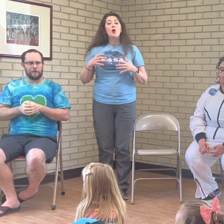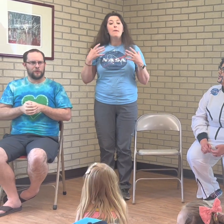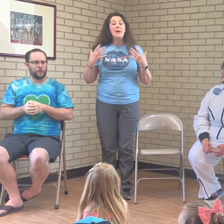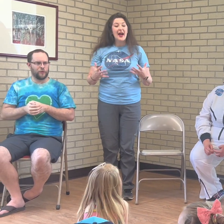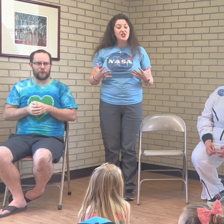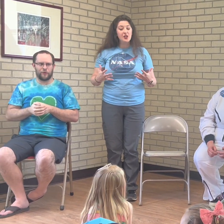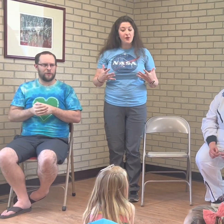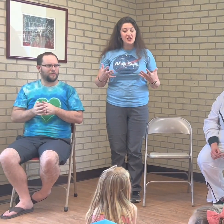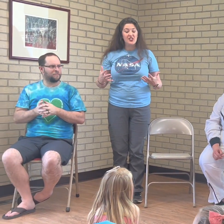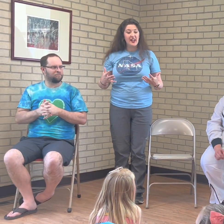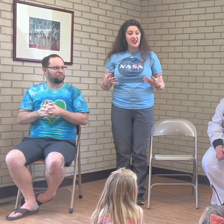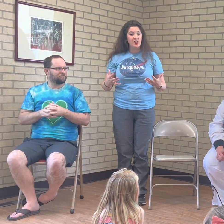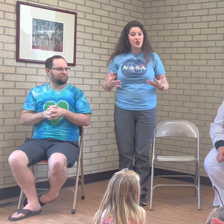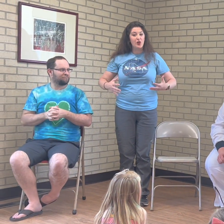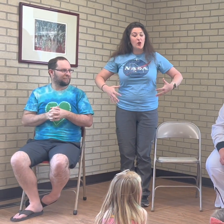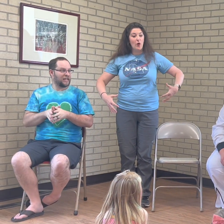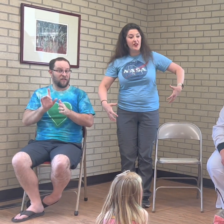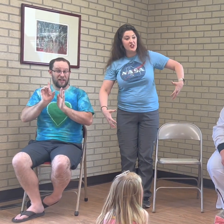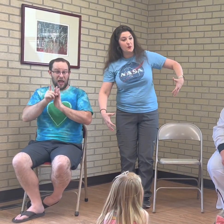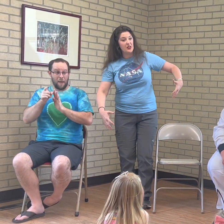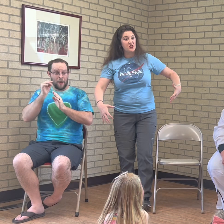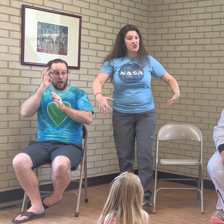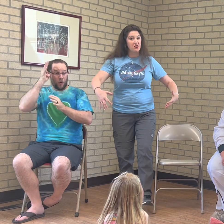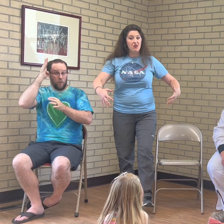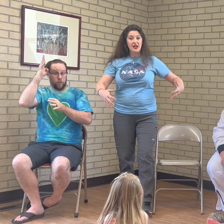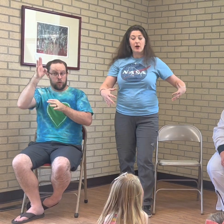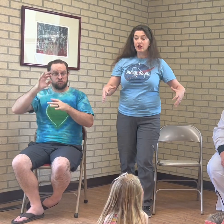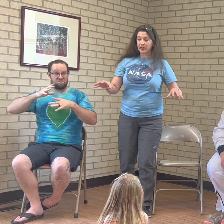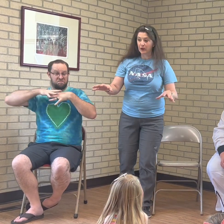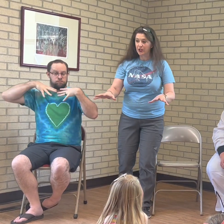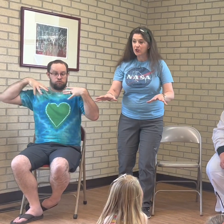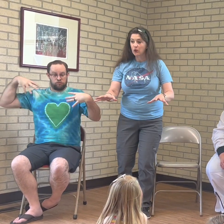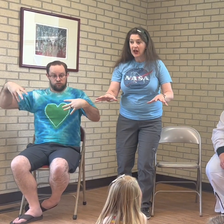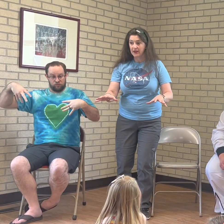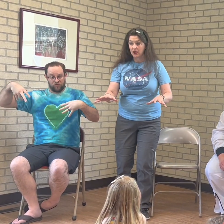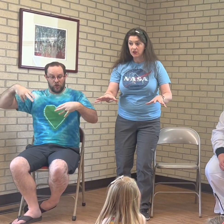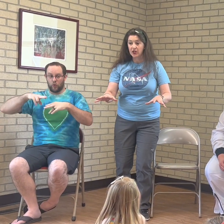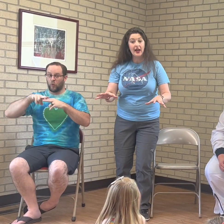So imagine for a second you're trying to wear this big suit. Now, you're in reduced gravity,